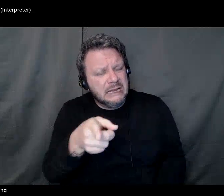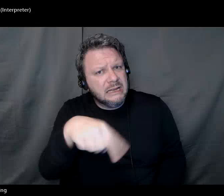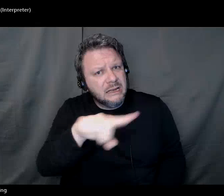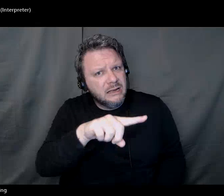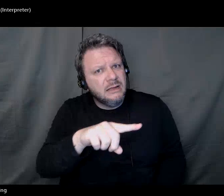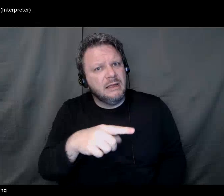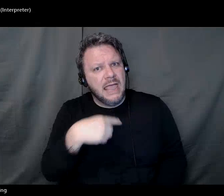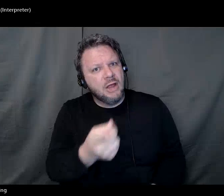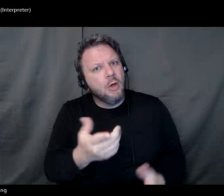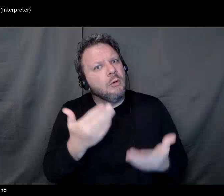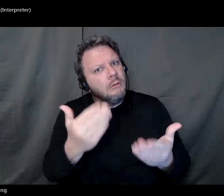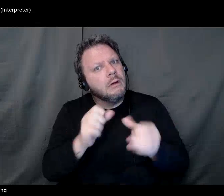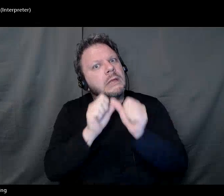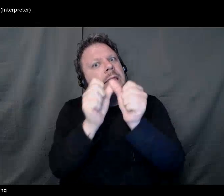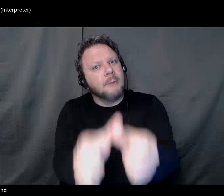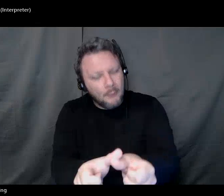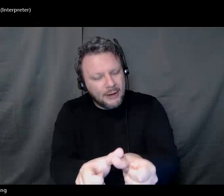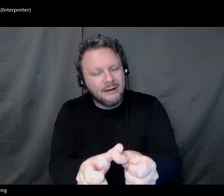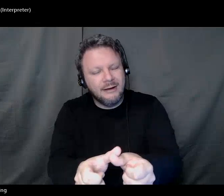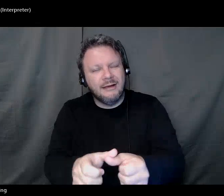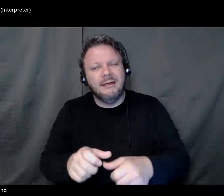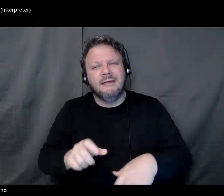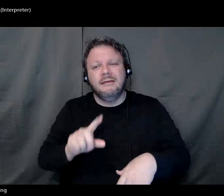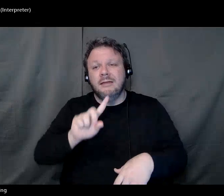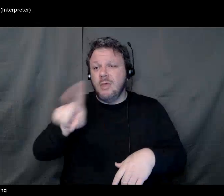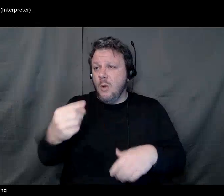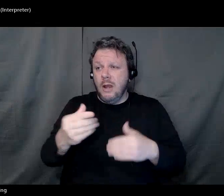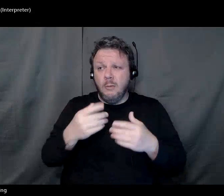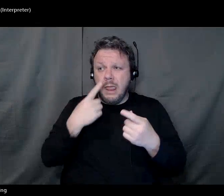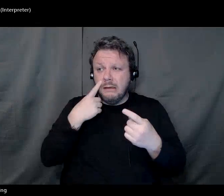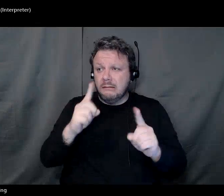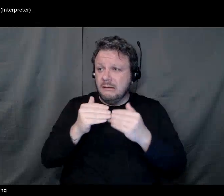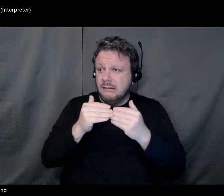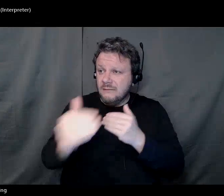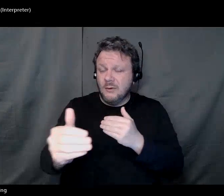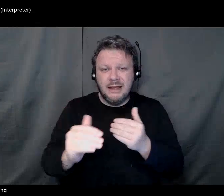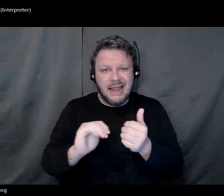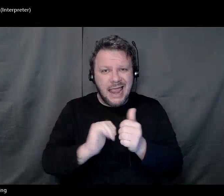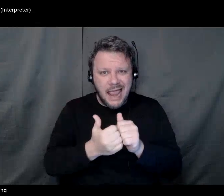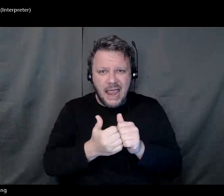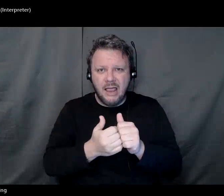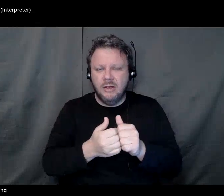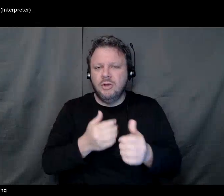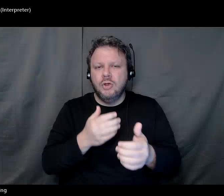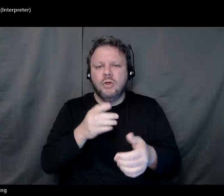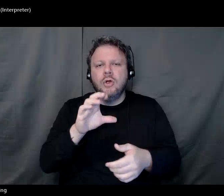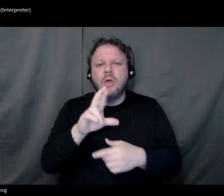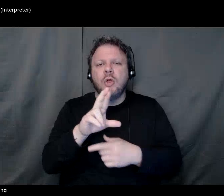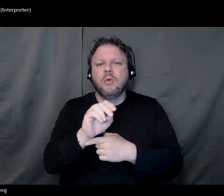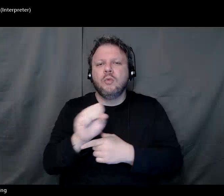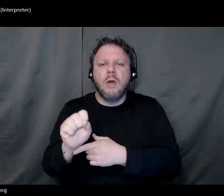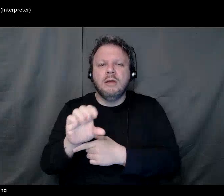And and tell you to keep going. The only way forward is through cross sector partnerships.